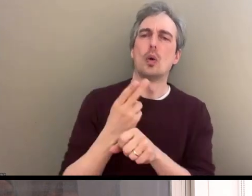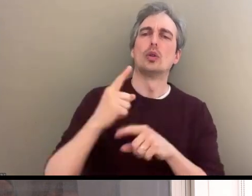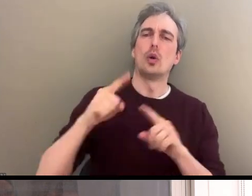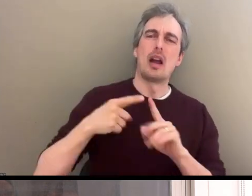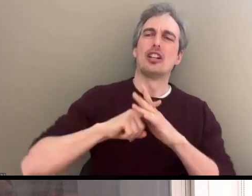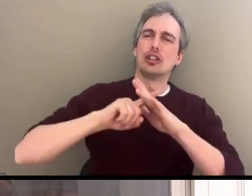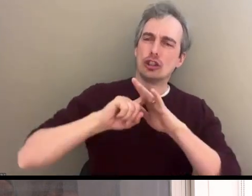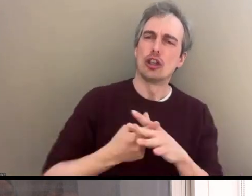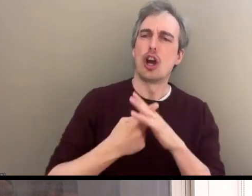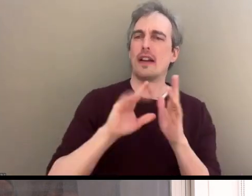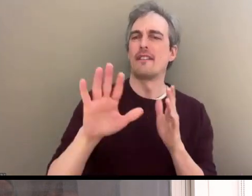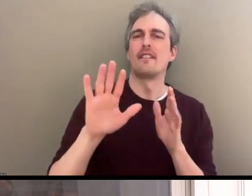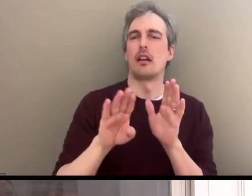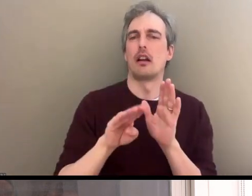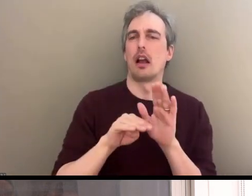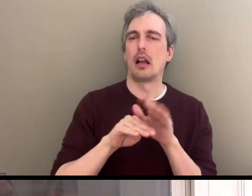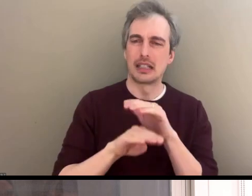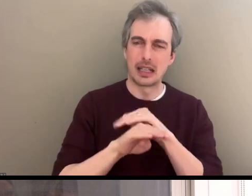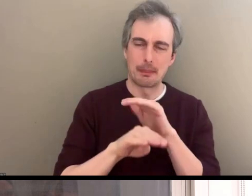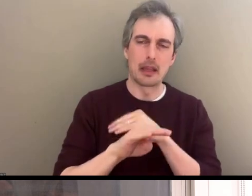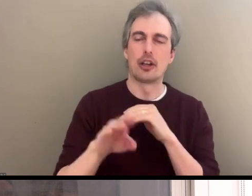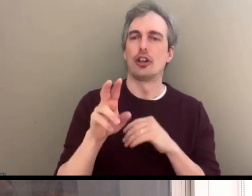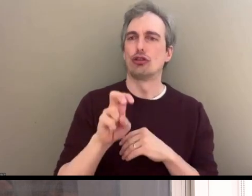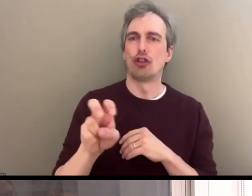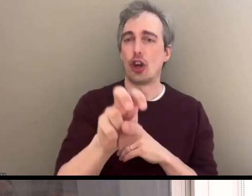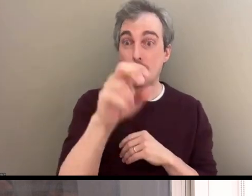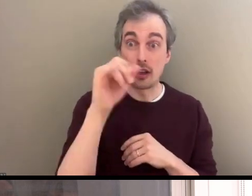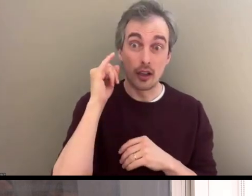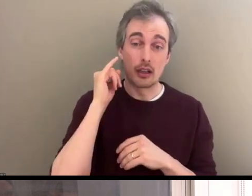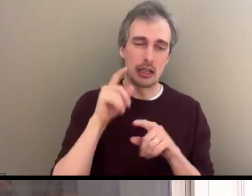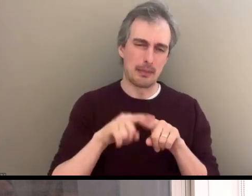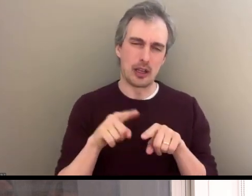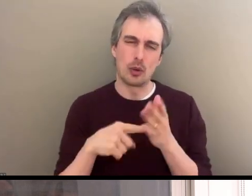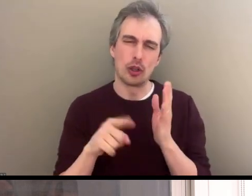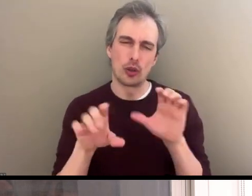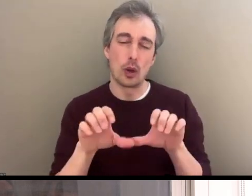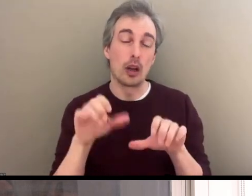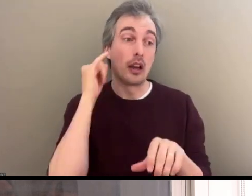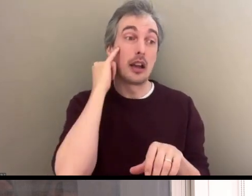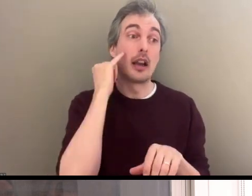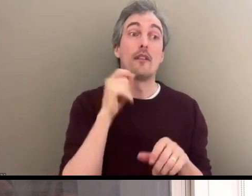It depends what you're using the most. If you're writing the code, start with the linter. Like start with the linter.